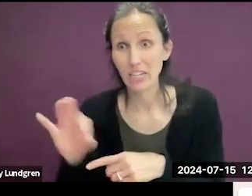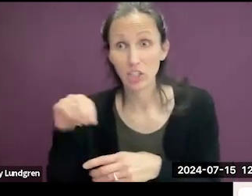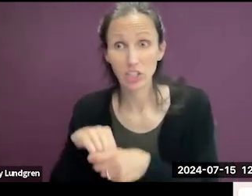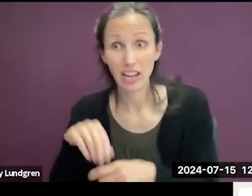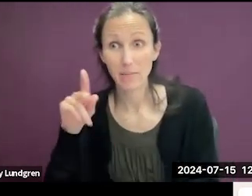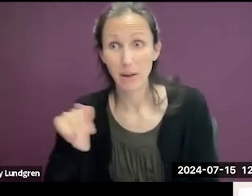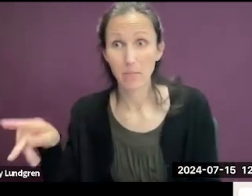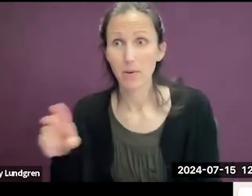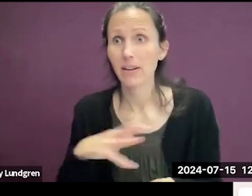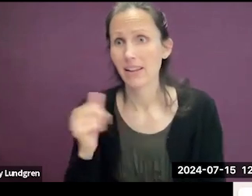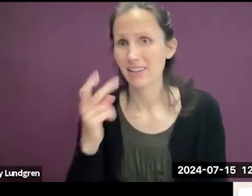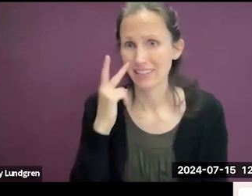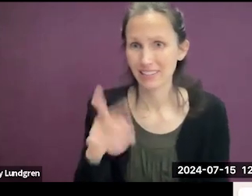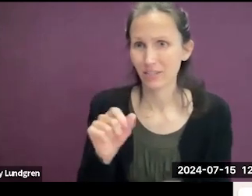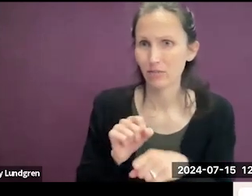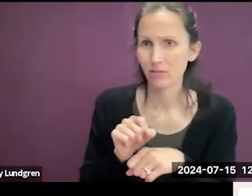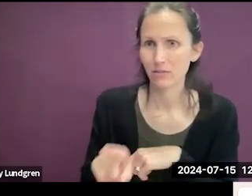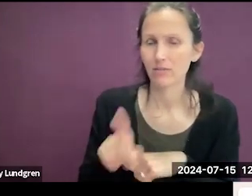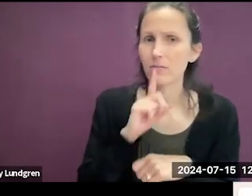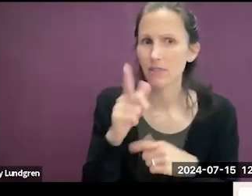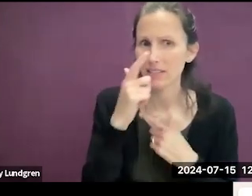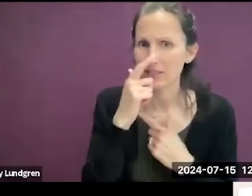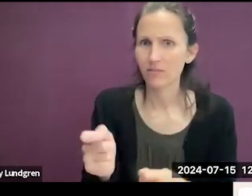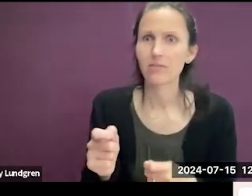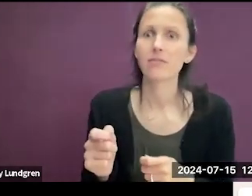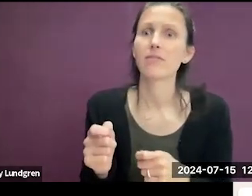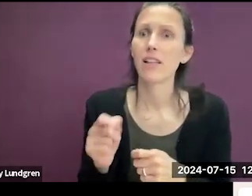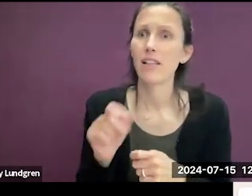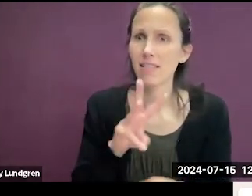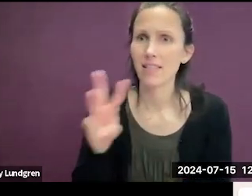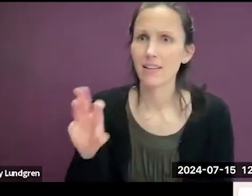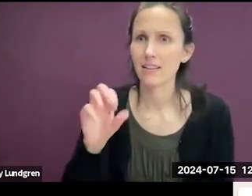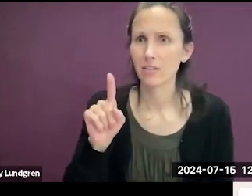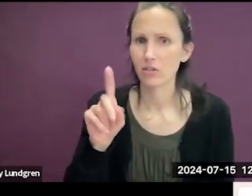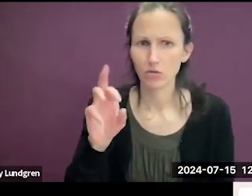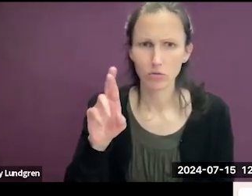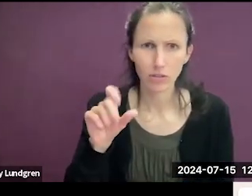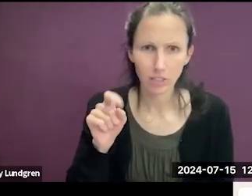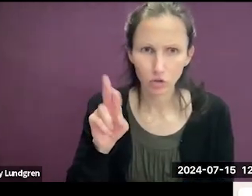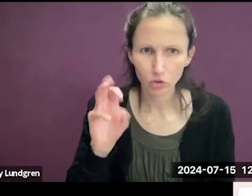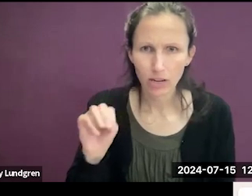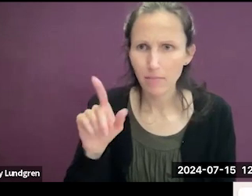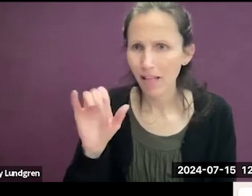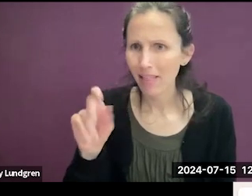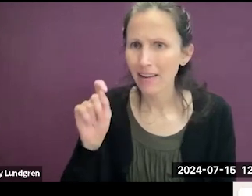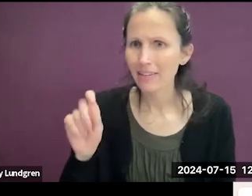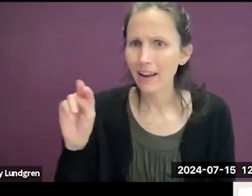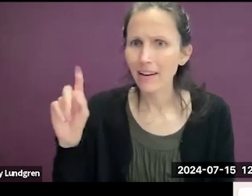And I see you sent us this really interesting link, StreamText.net. I was curious to know more about that and if there are option options we may have.